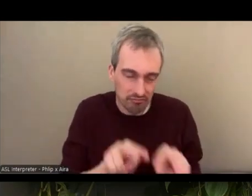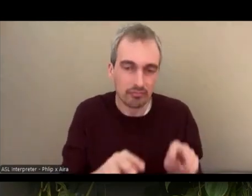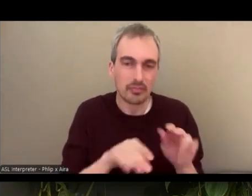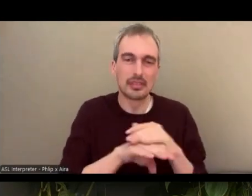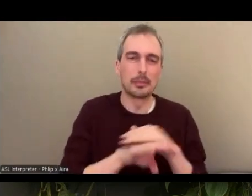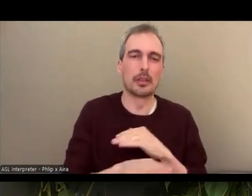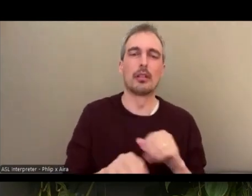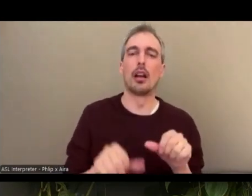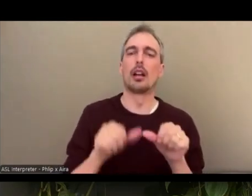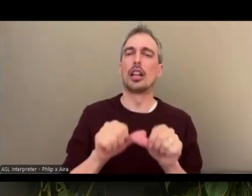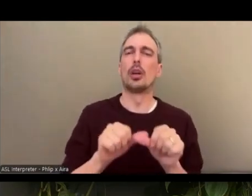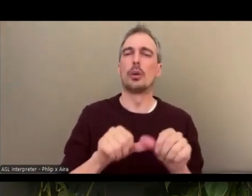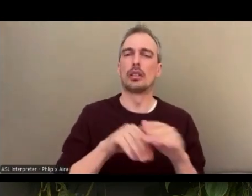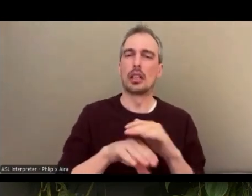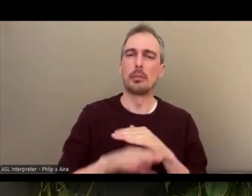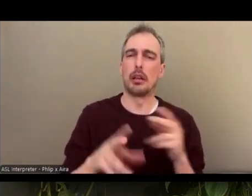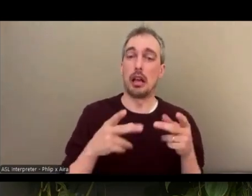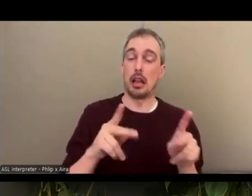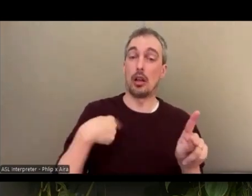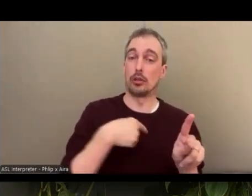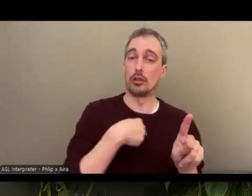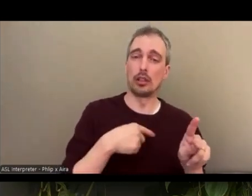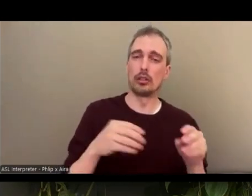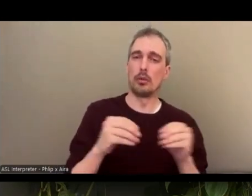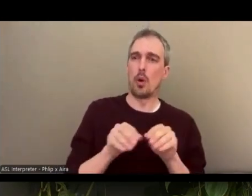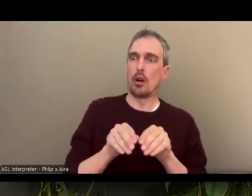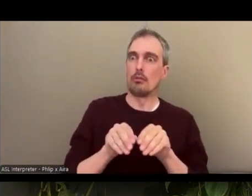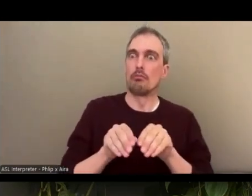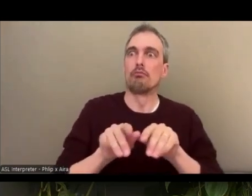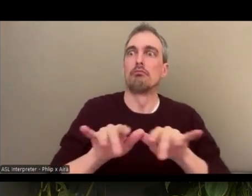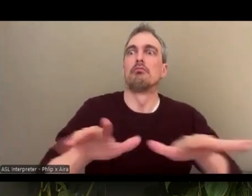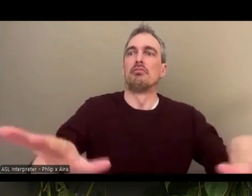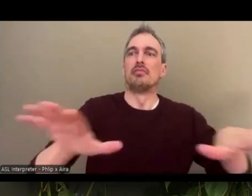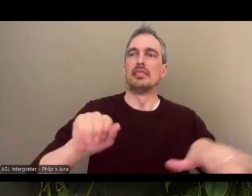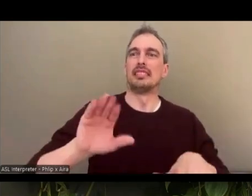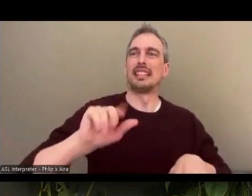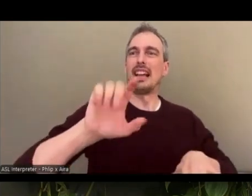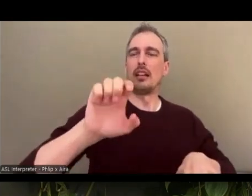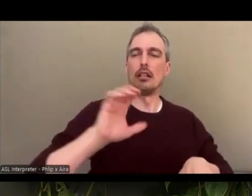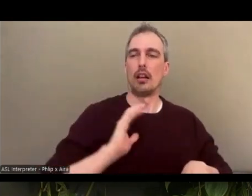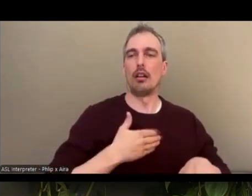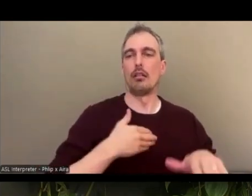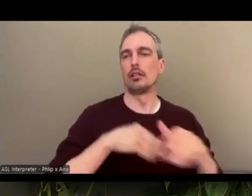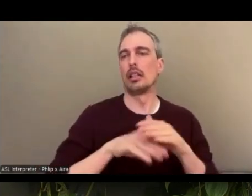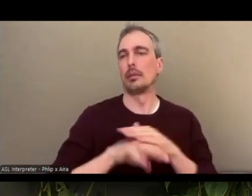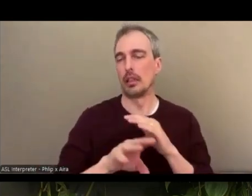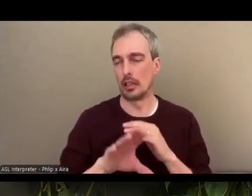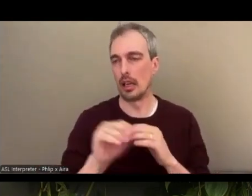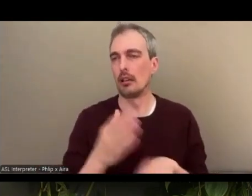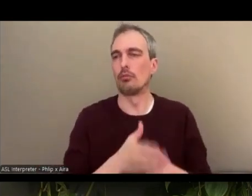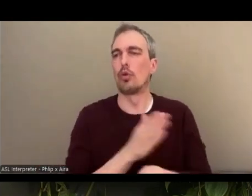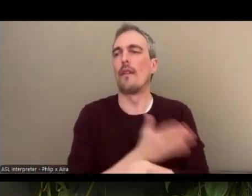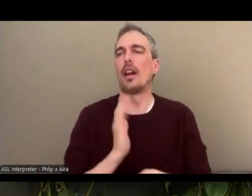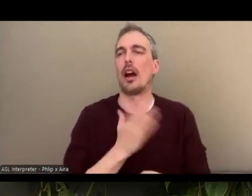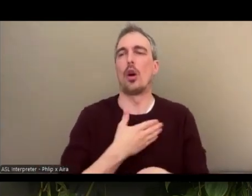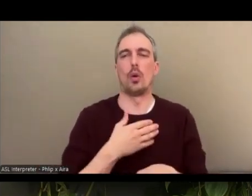at scale, helping us improve our accessibility maturity. But it's all with the caveat that it's not enough just to throw tools at the problem.